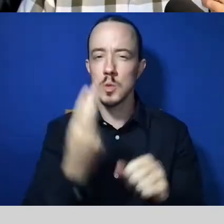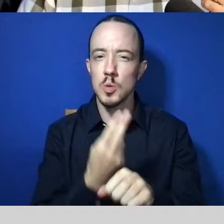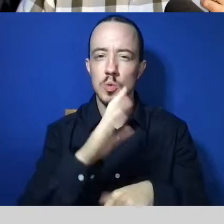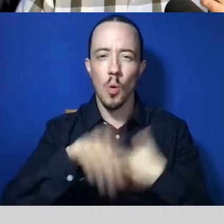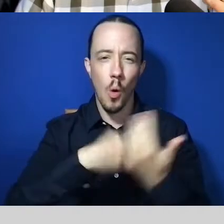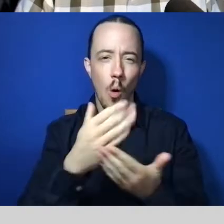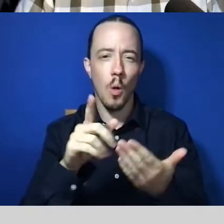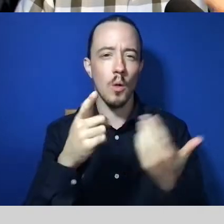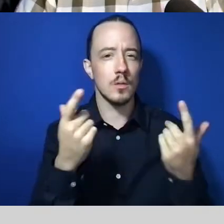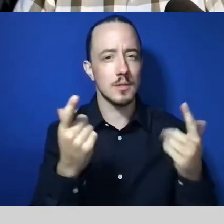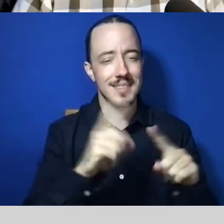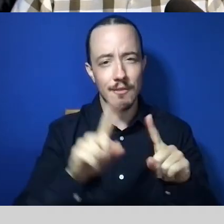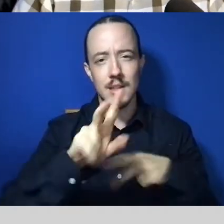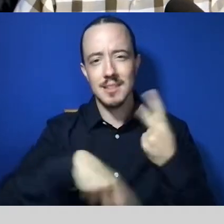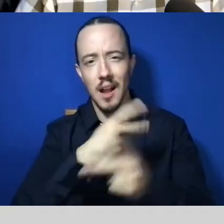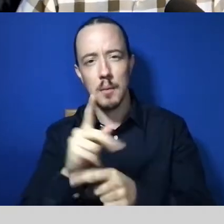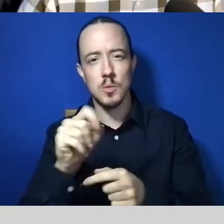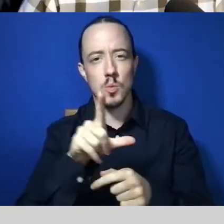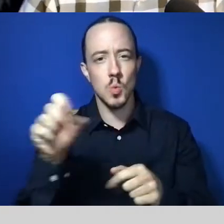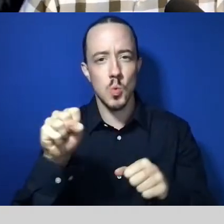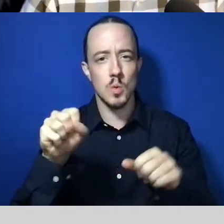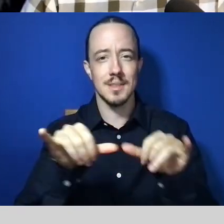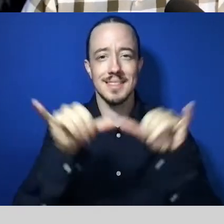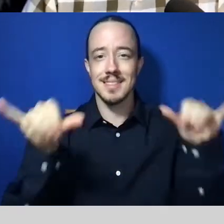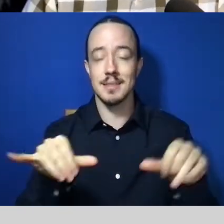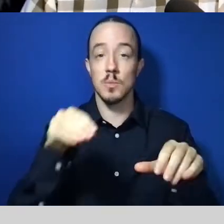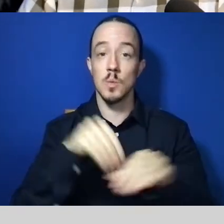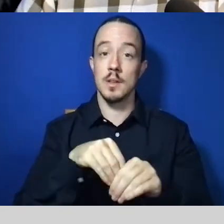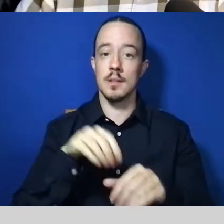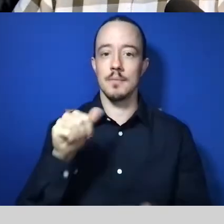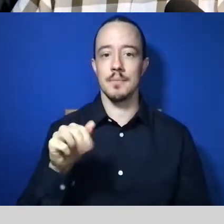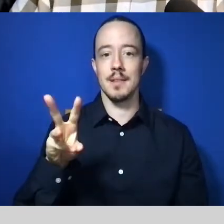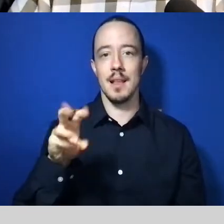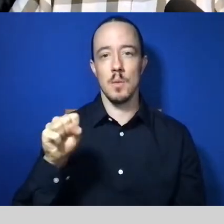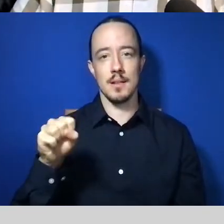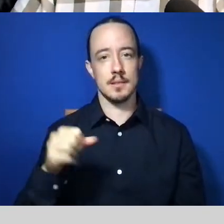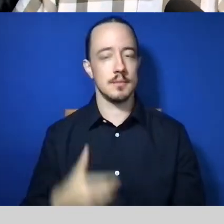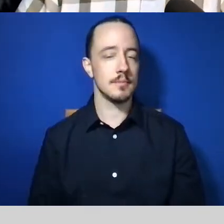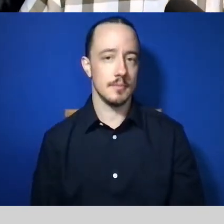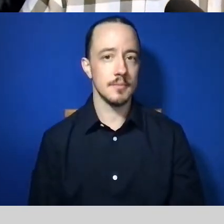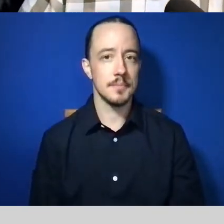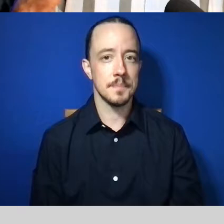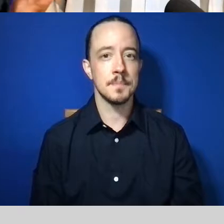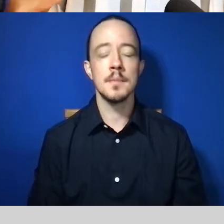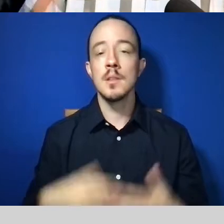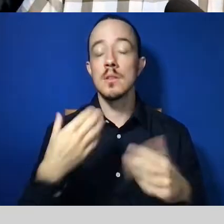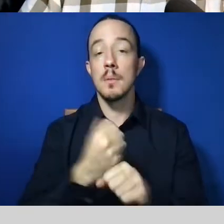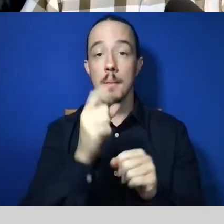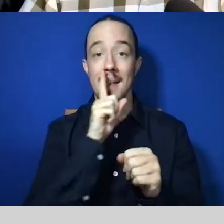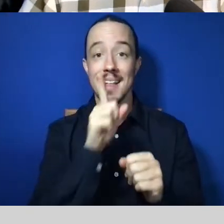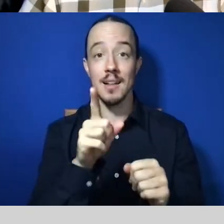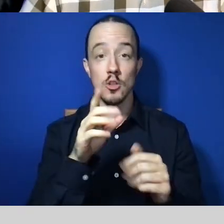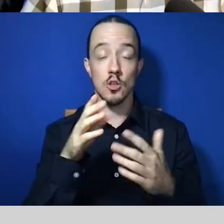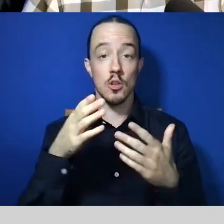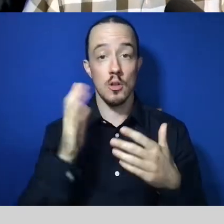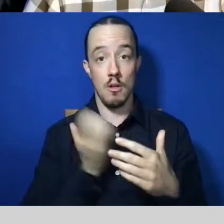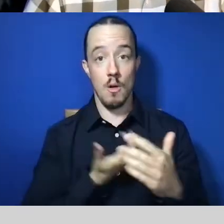from the platform we're in, in this case, AWS cloud. To make our life a lot easier as developers